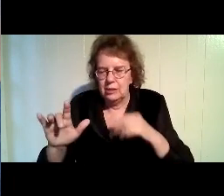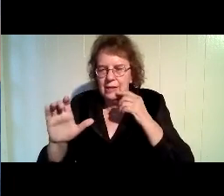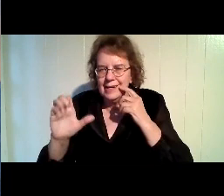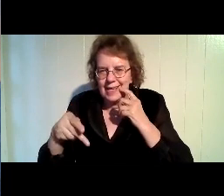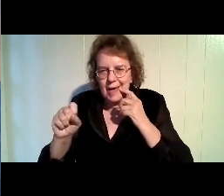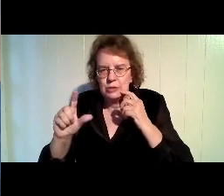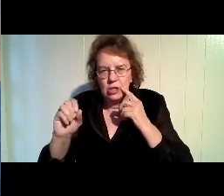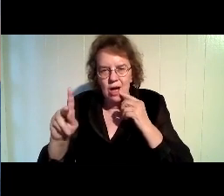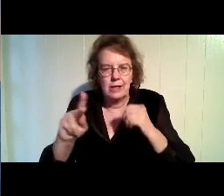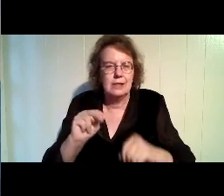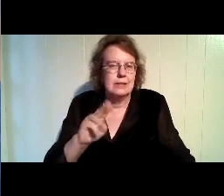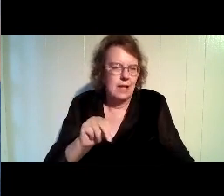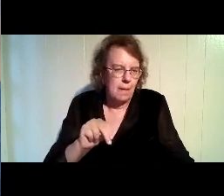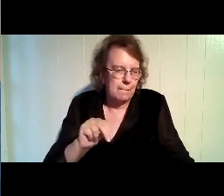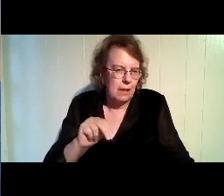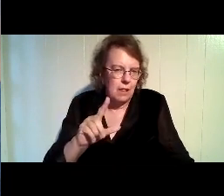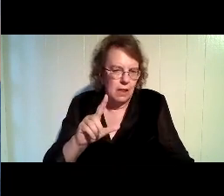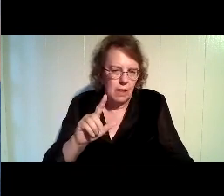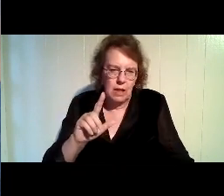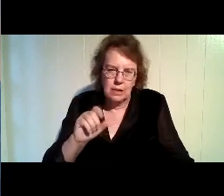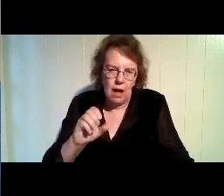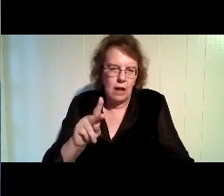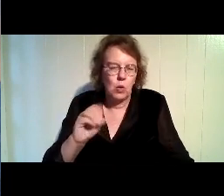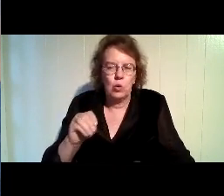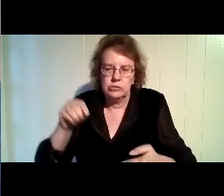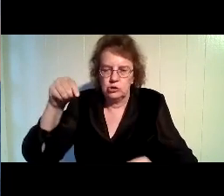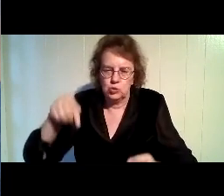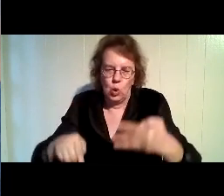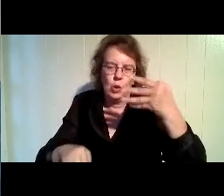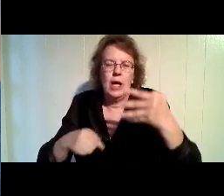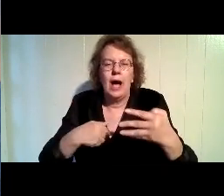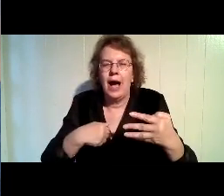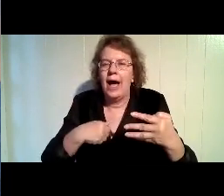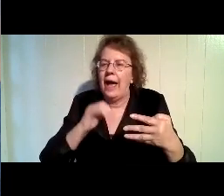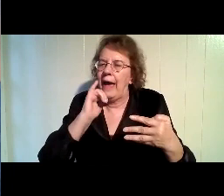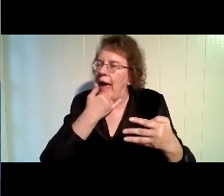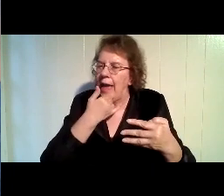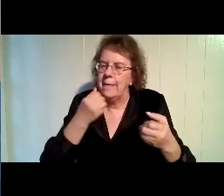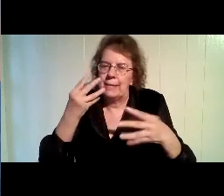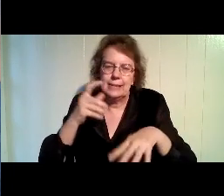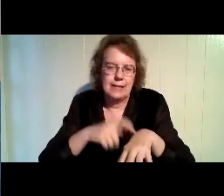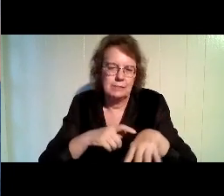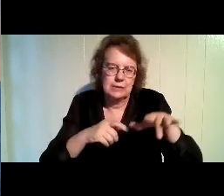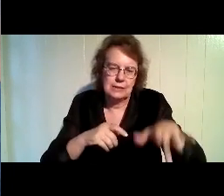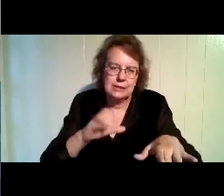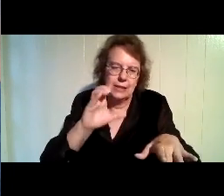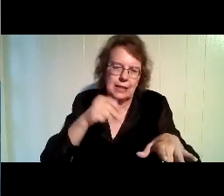lock. I'm a bit of a clumsy typer and so I frequently accidentally press caps lock. Hearing that sound lets me know